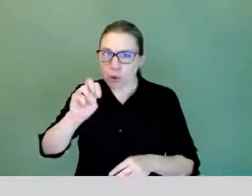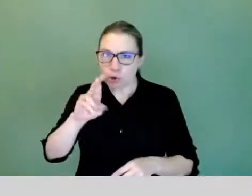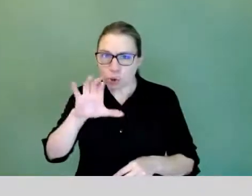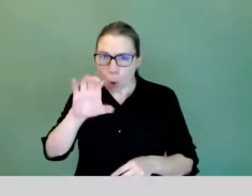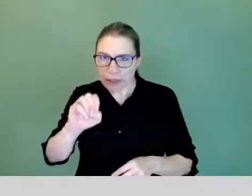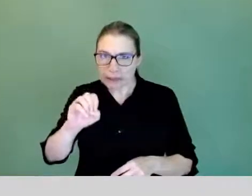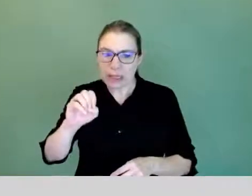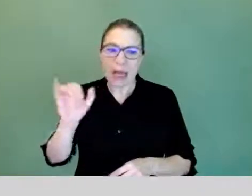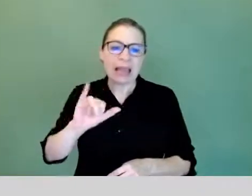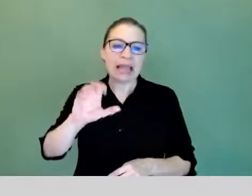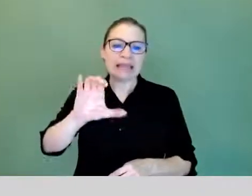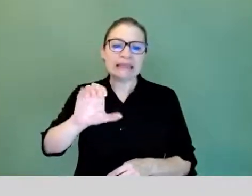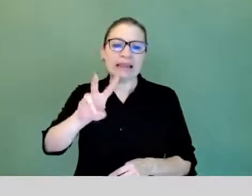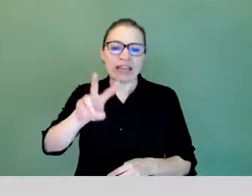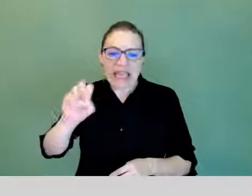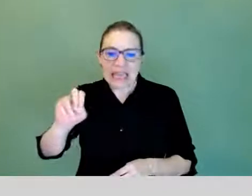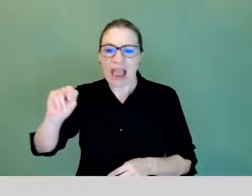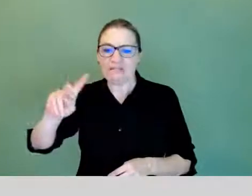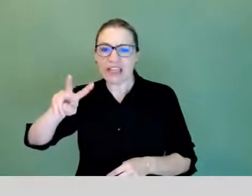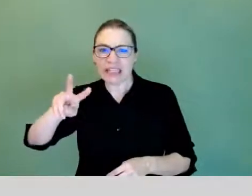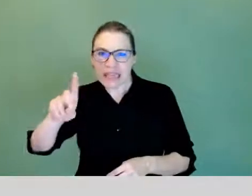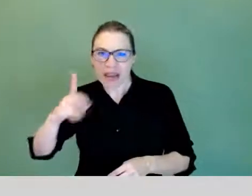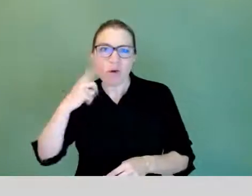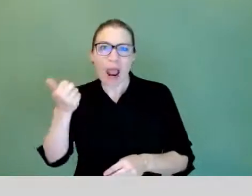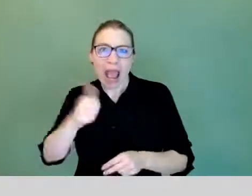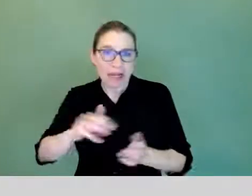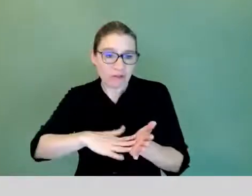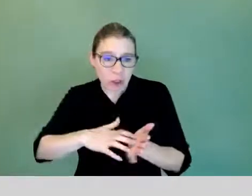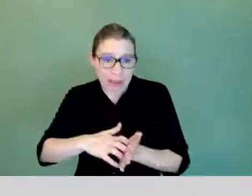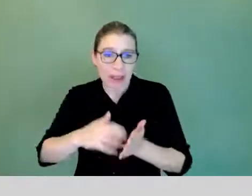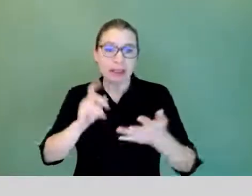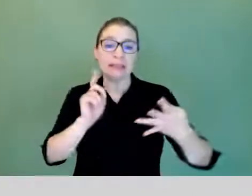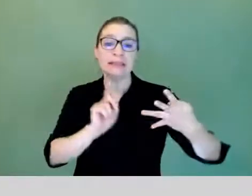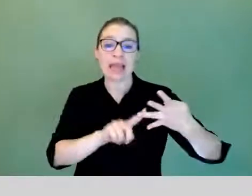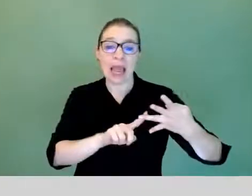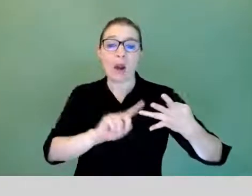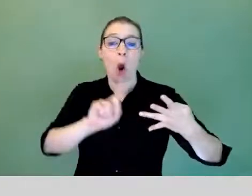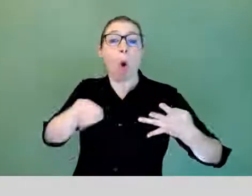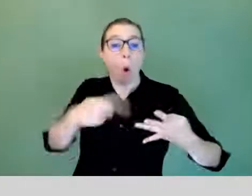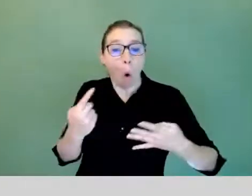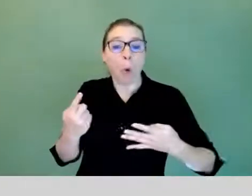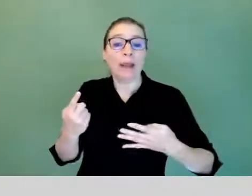for vulnerabilities in the components. And only open components from official sources over secure links.